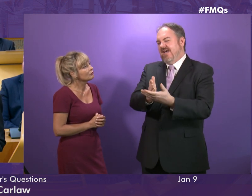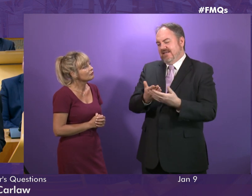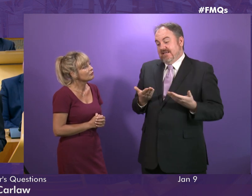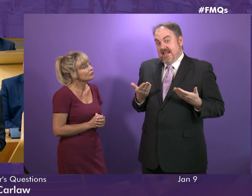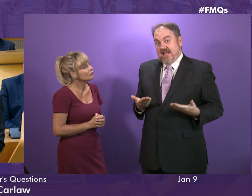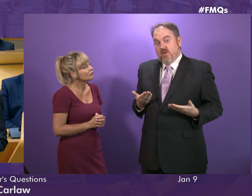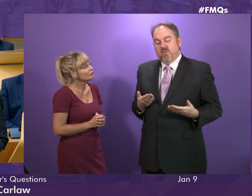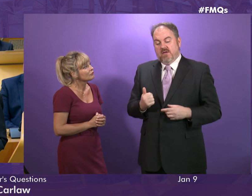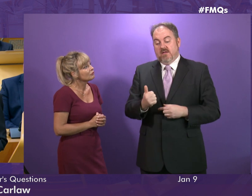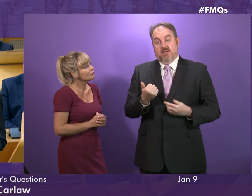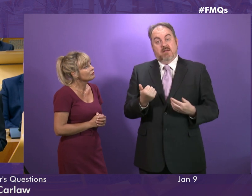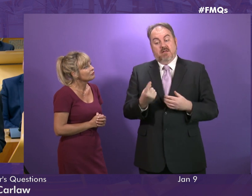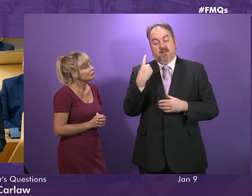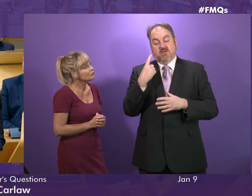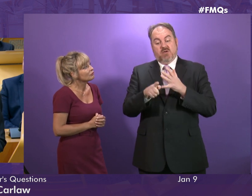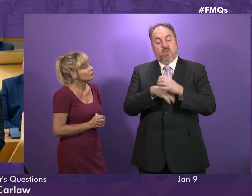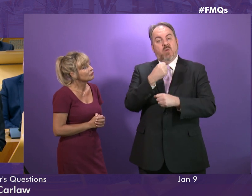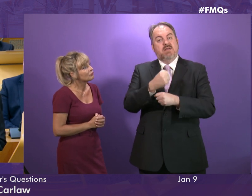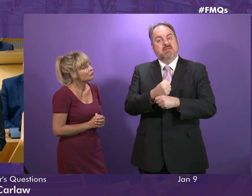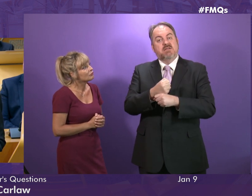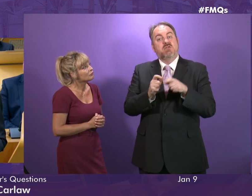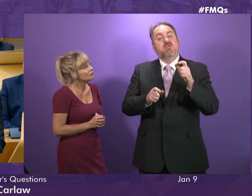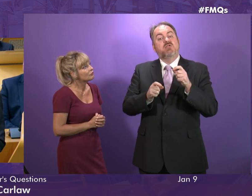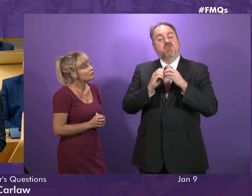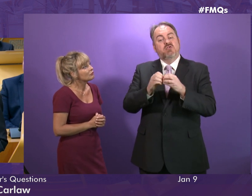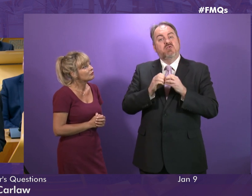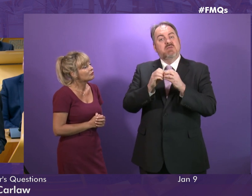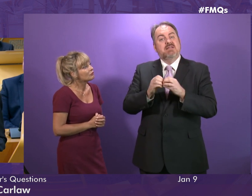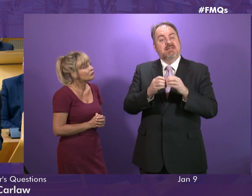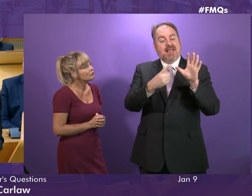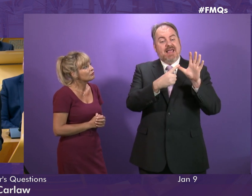last year, we learned that the number of students achieving A to C grades in highers had fallen.